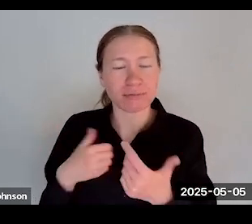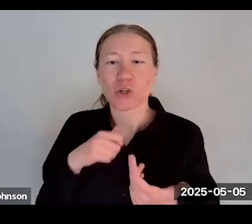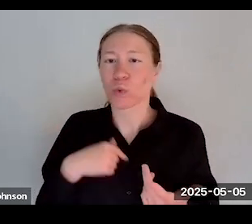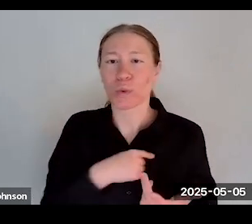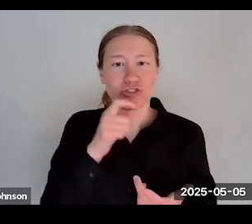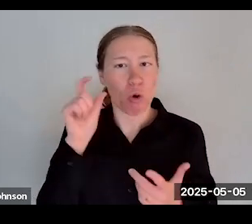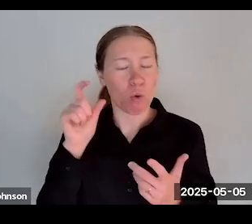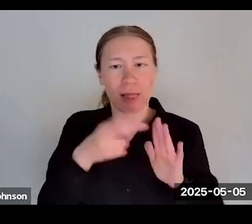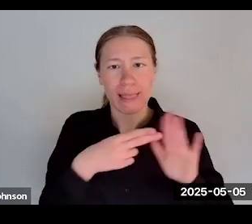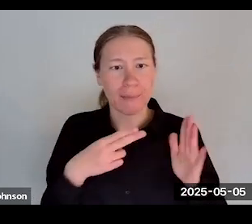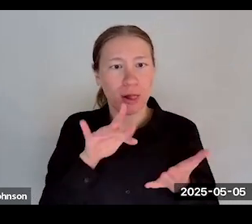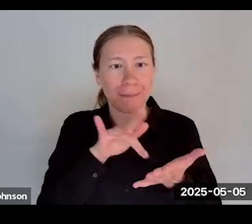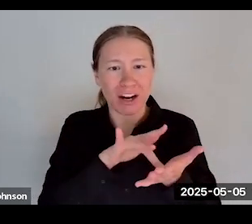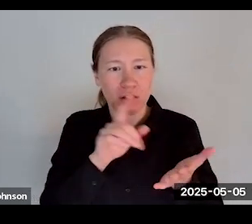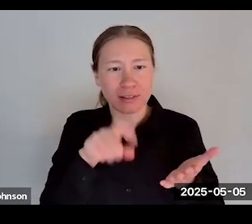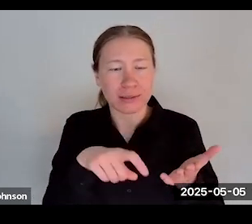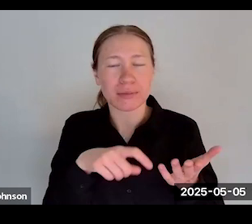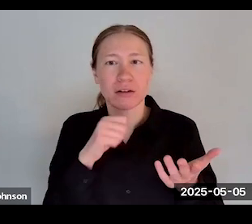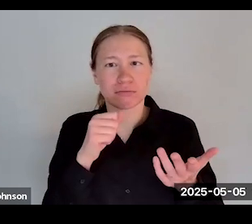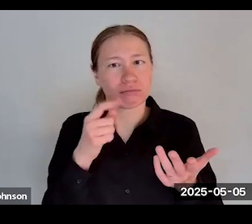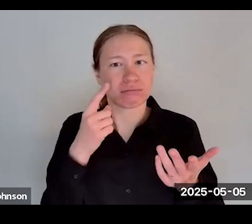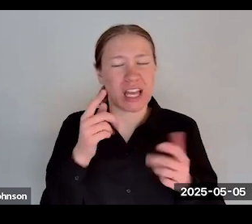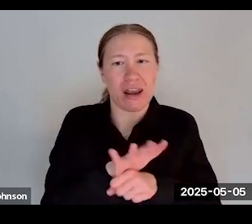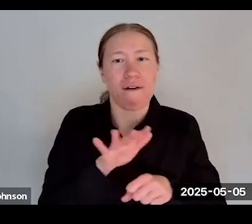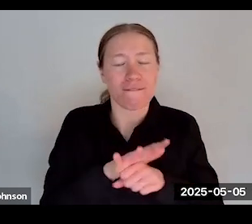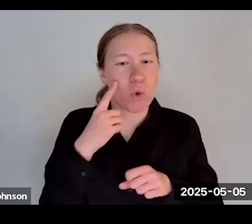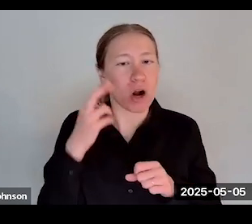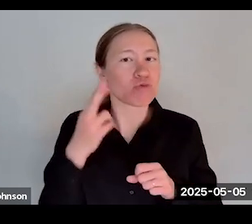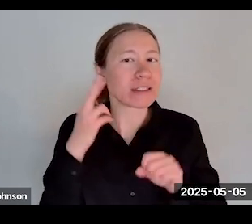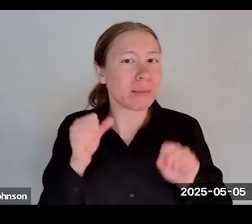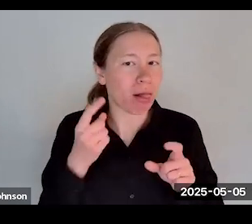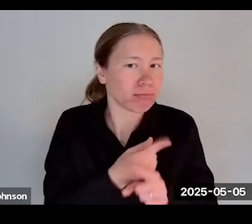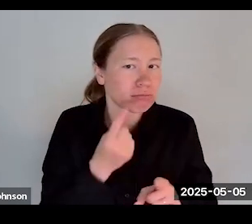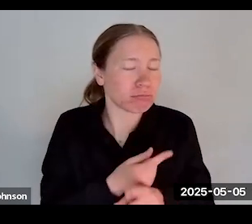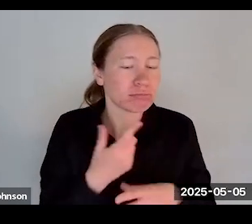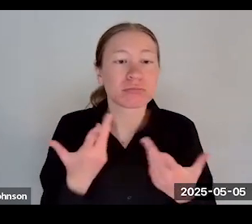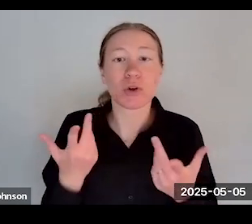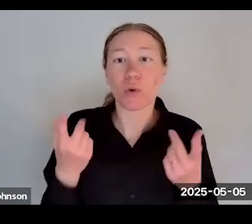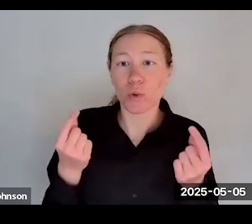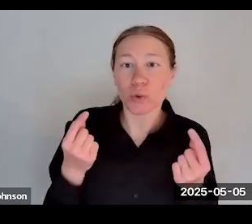as a threshold for determining reasonableness. But instead, we consider what accommodations will provide the employee